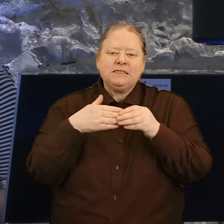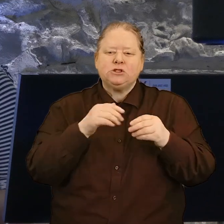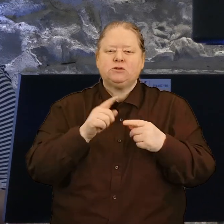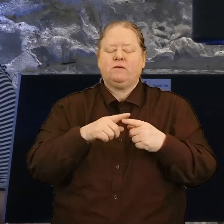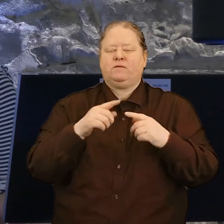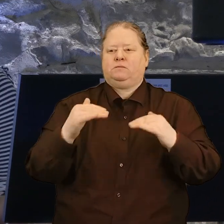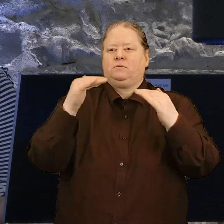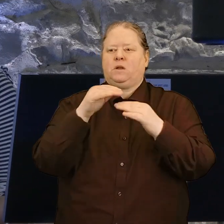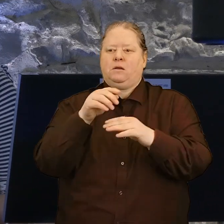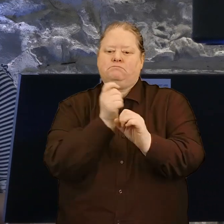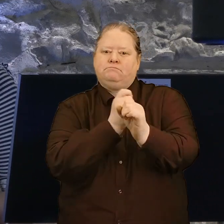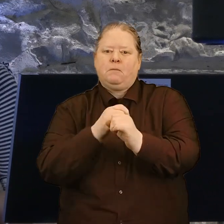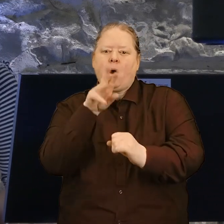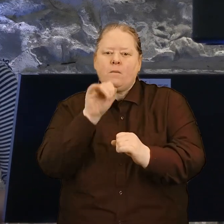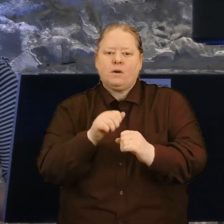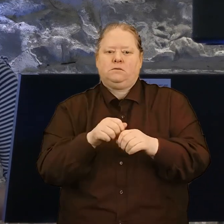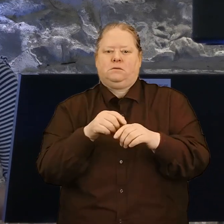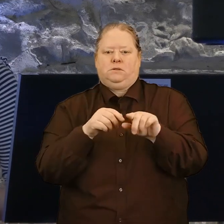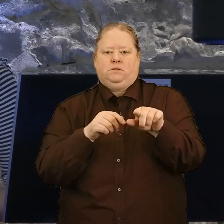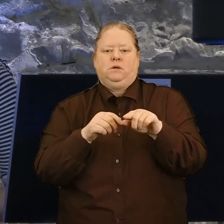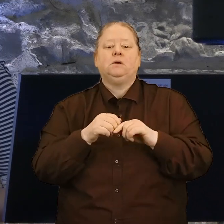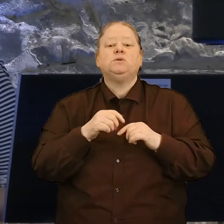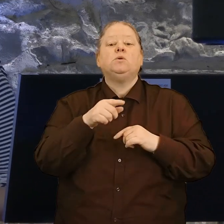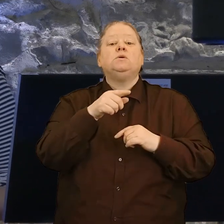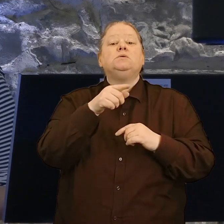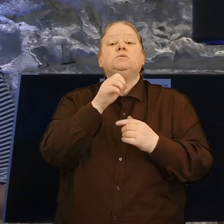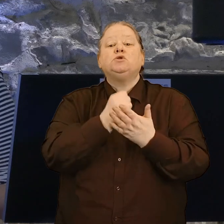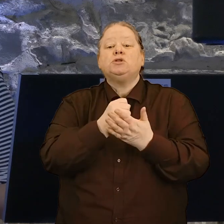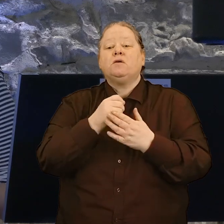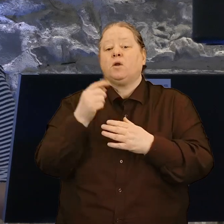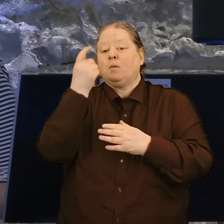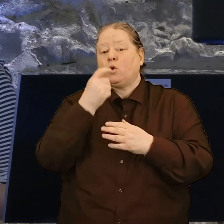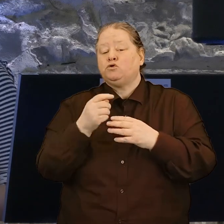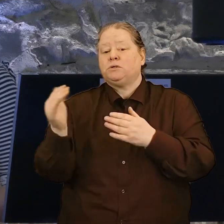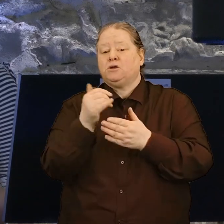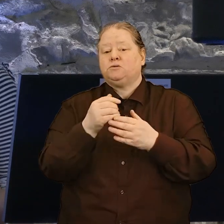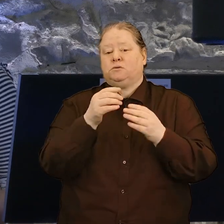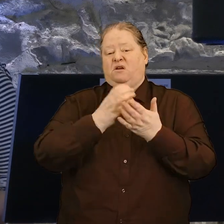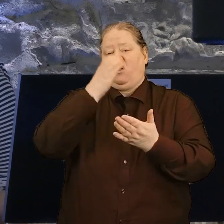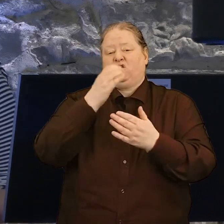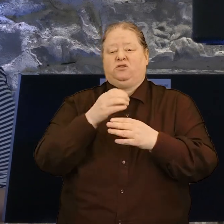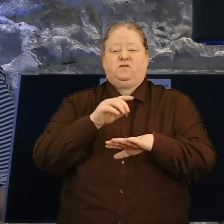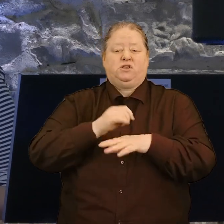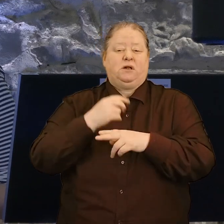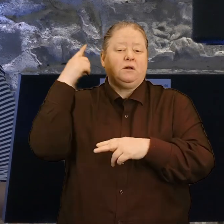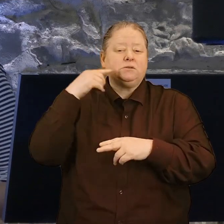promote the Irish medical profession. In her study of the portrait collections in the Royal College of Physicians in London, Ludmilla Jordanova reflects on